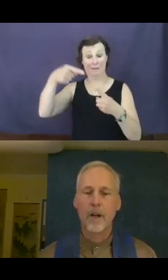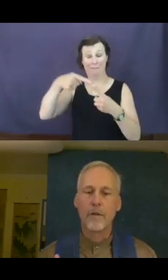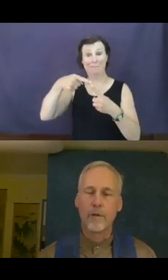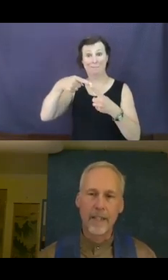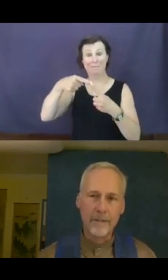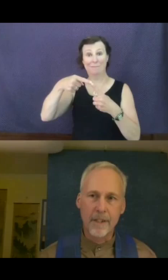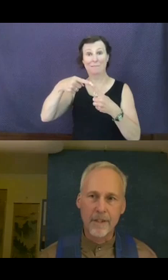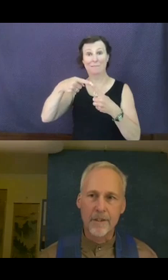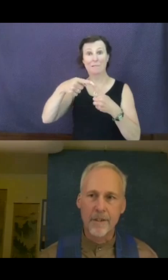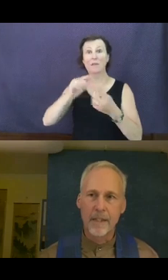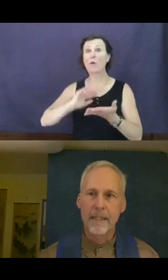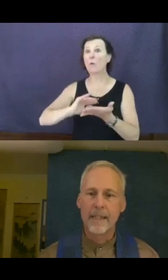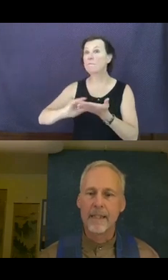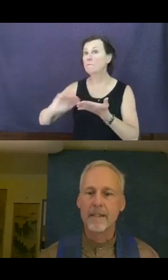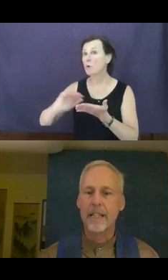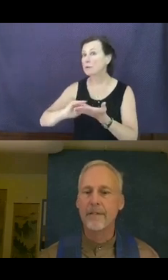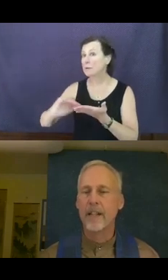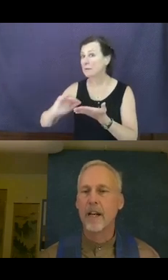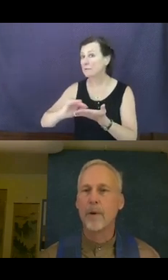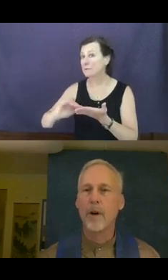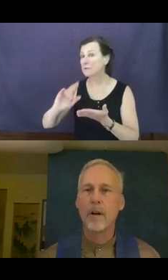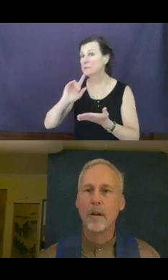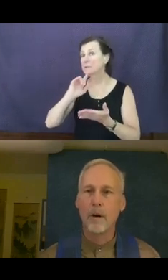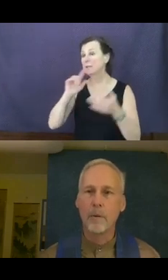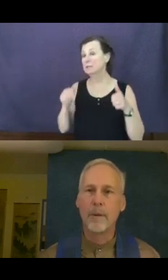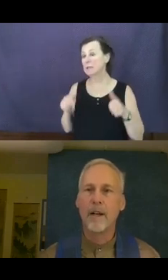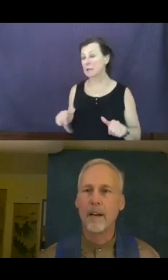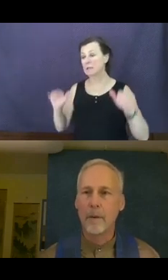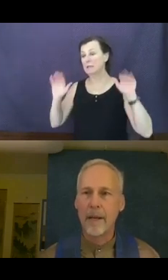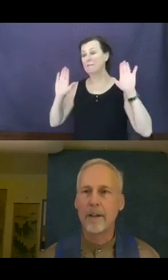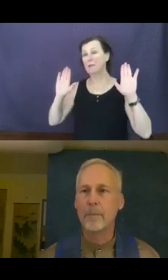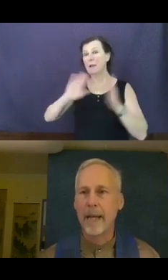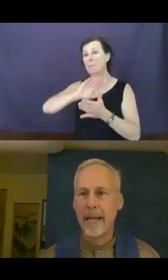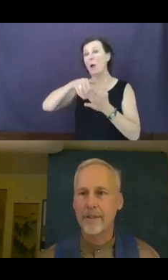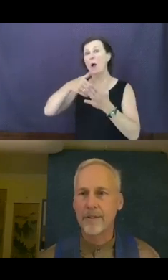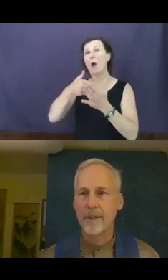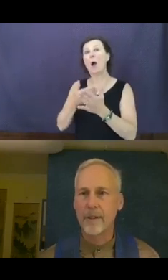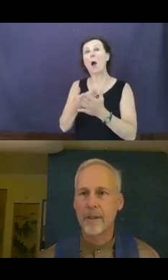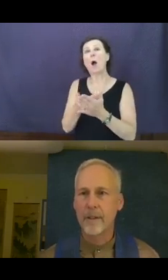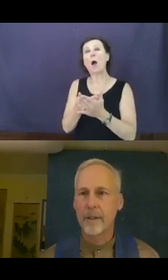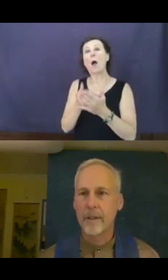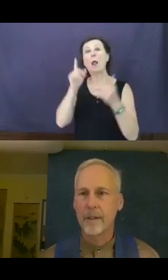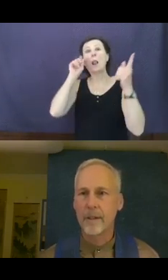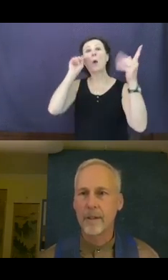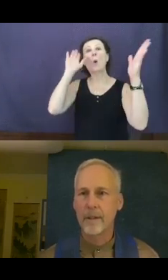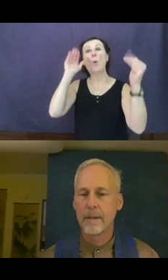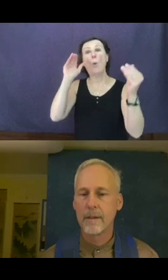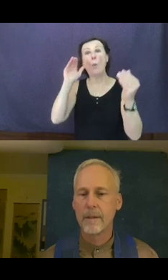"Forgiveness is giving up all hope of a better past."